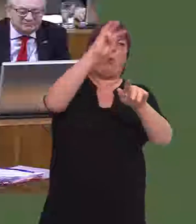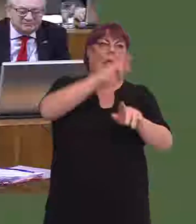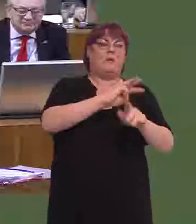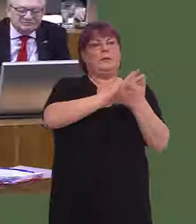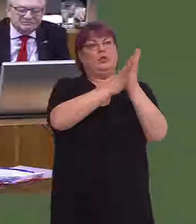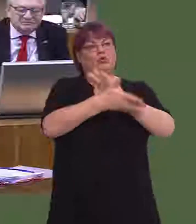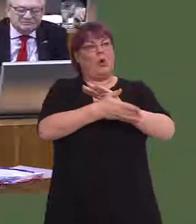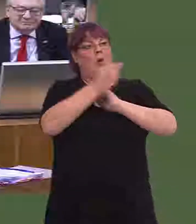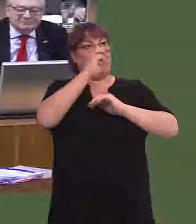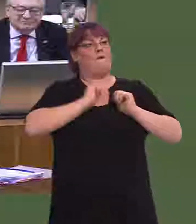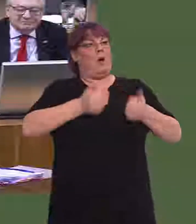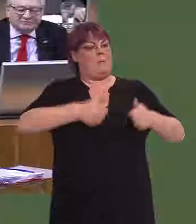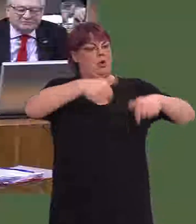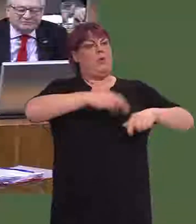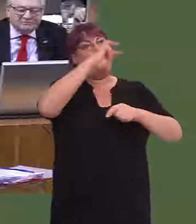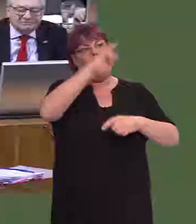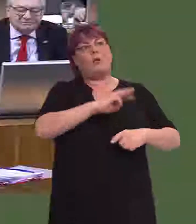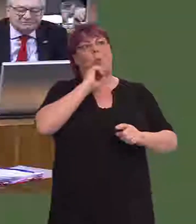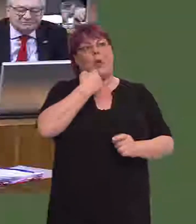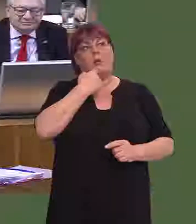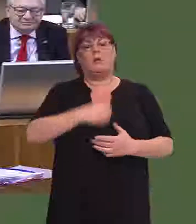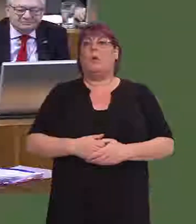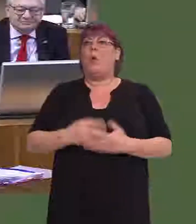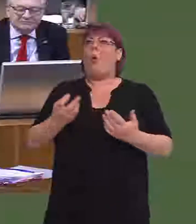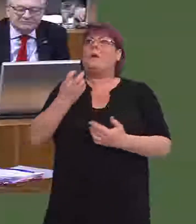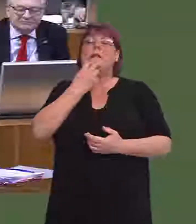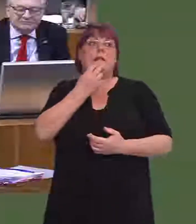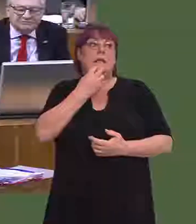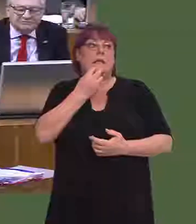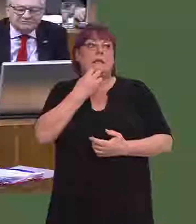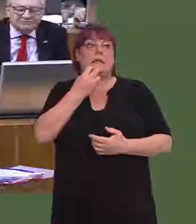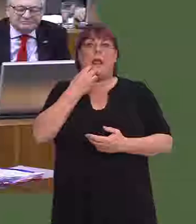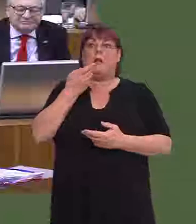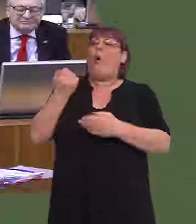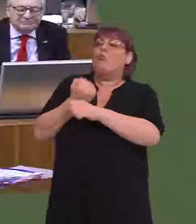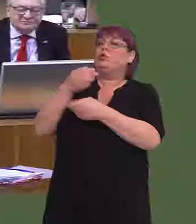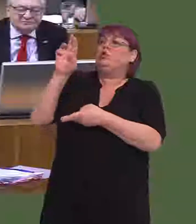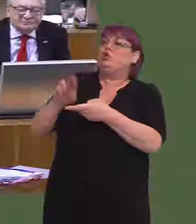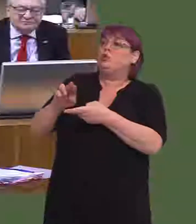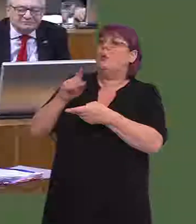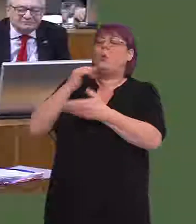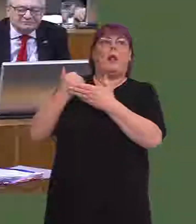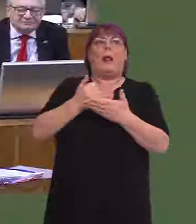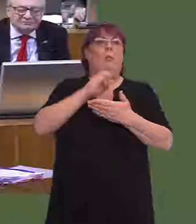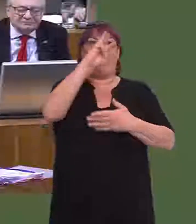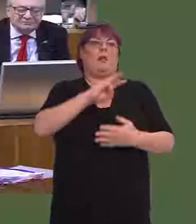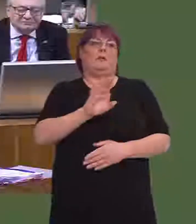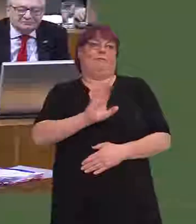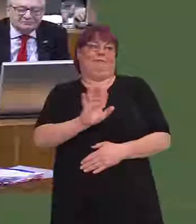I do not believe that a free trade agreement with any country where steel is produced far more cheaply is in the interests of the Welsh steel industry, and that I can promise I'll